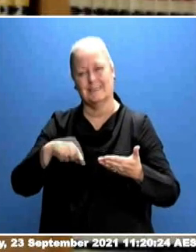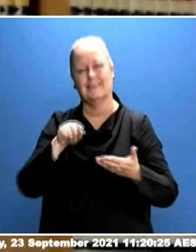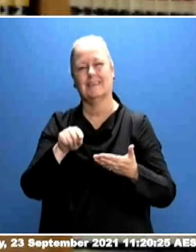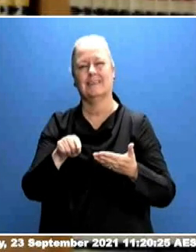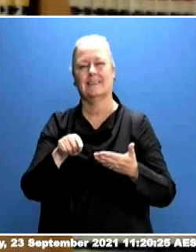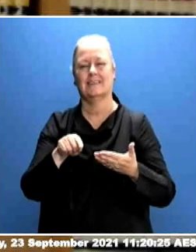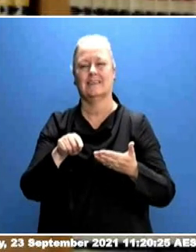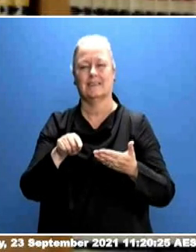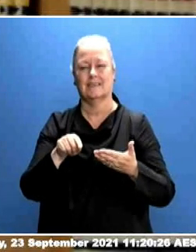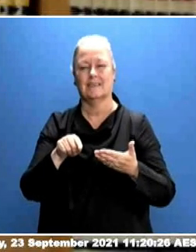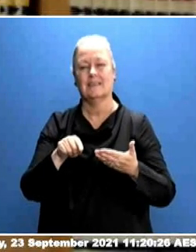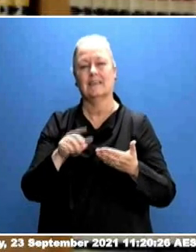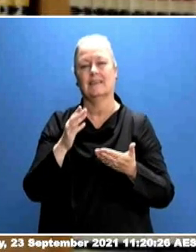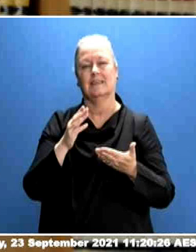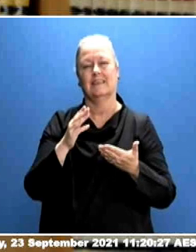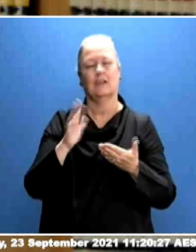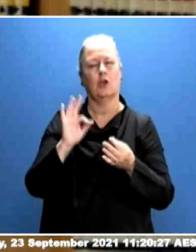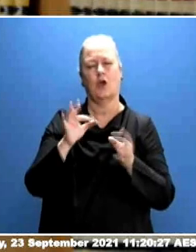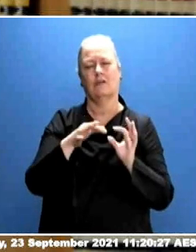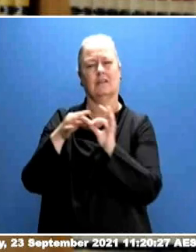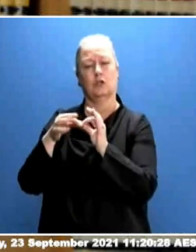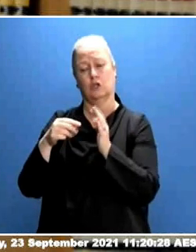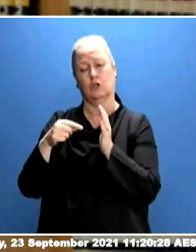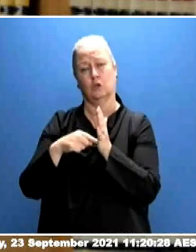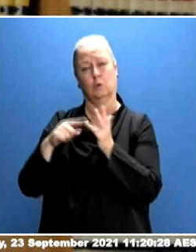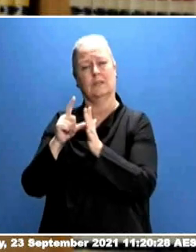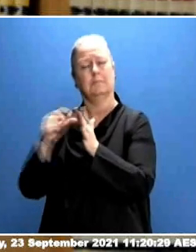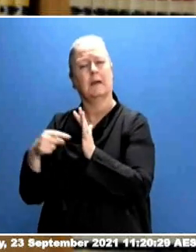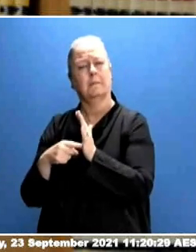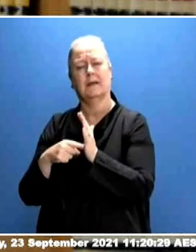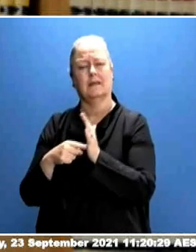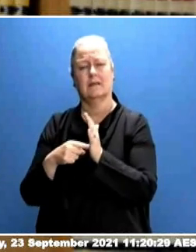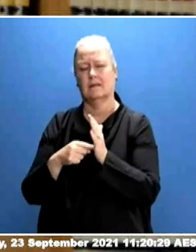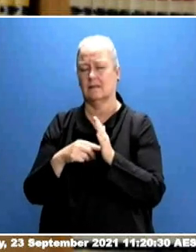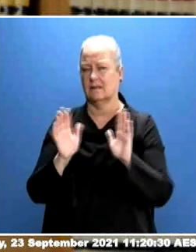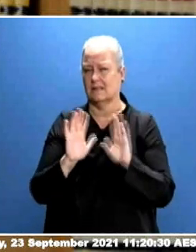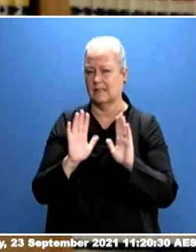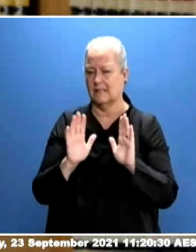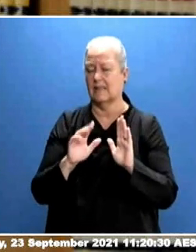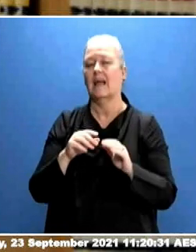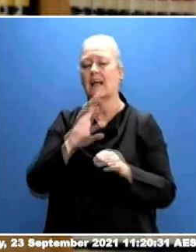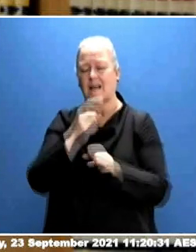simply to the Department of Communities, but more broadly as a State in terms of how we invest our resources to best support